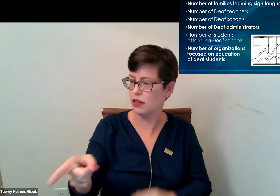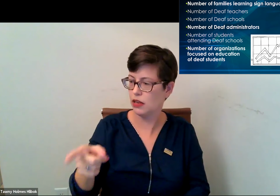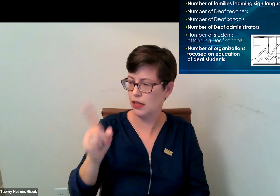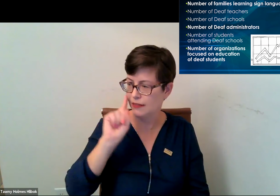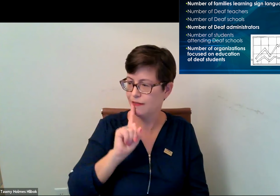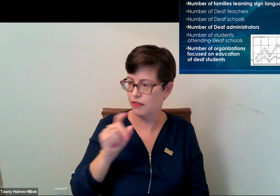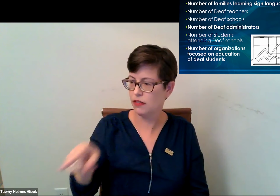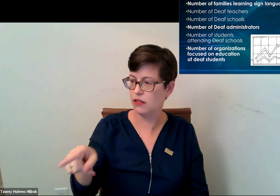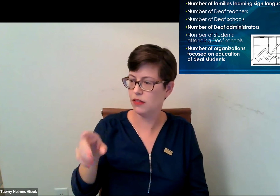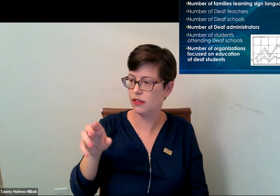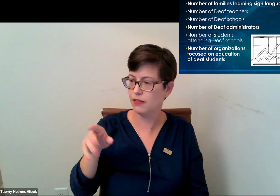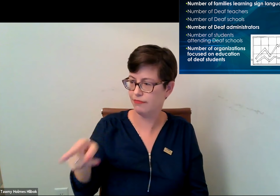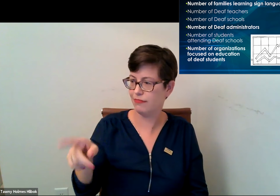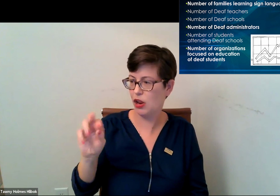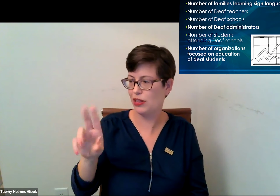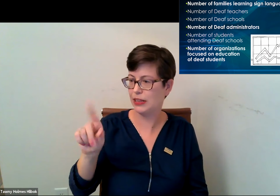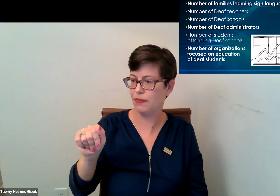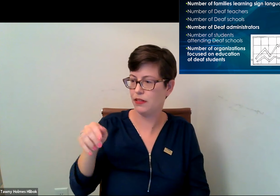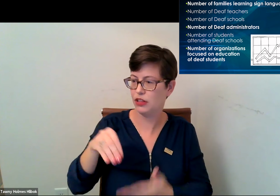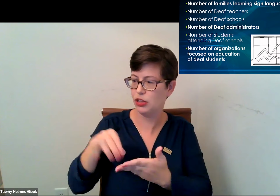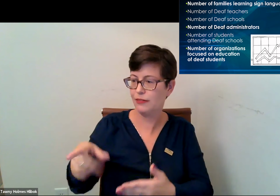In the general system inclusion means that if a student is deaf